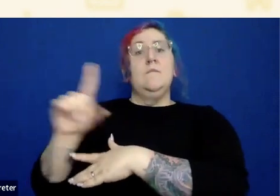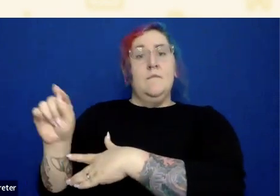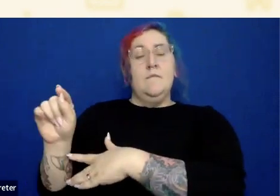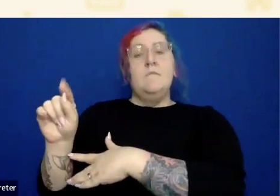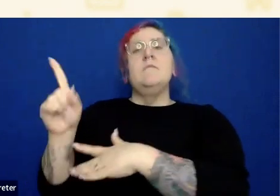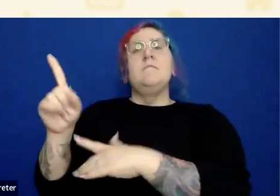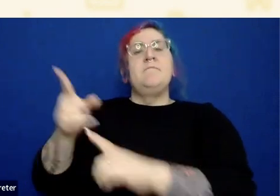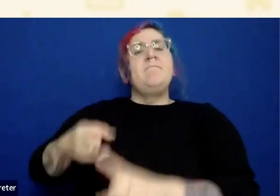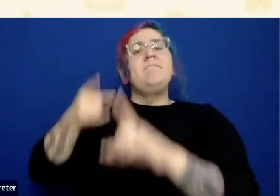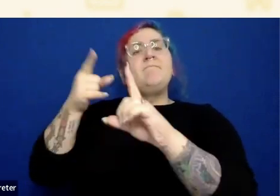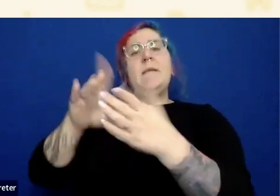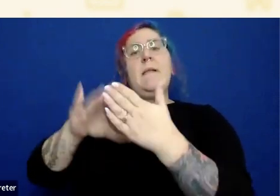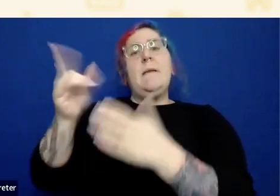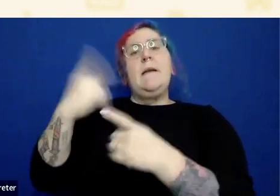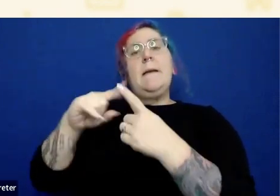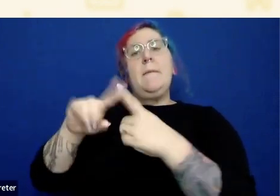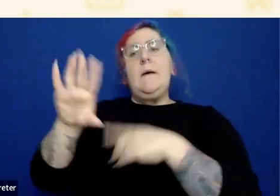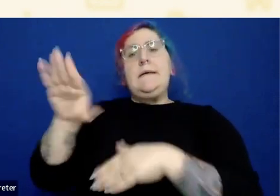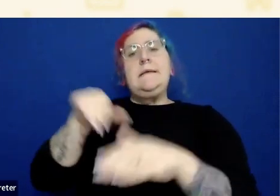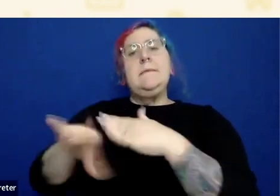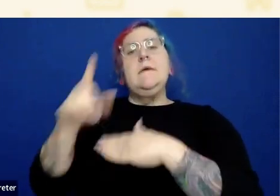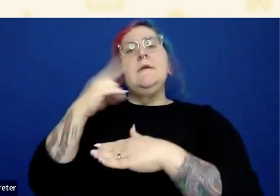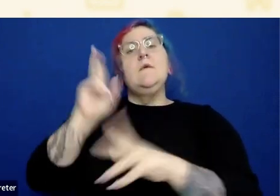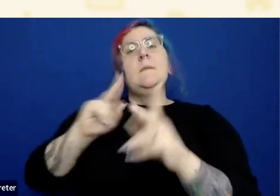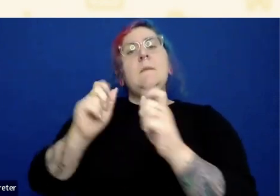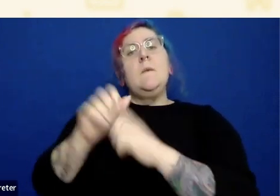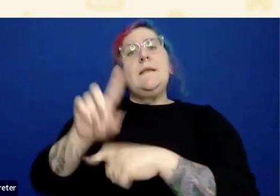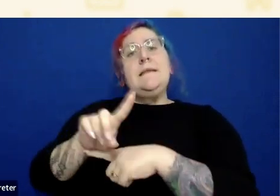And that event was a key inspiration